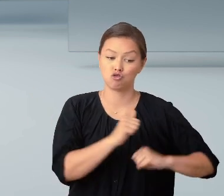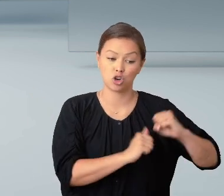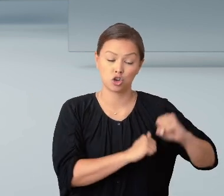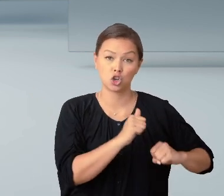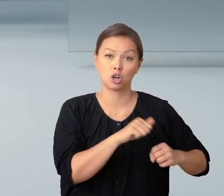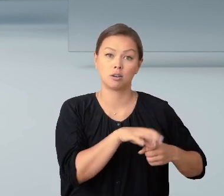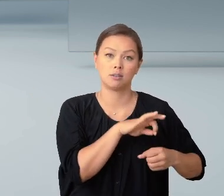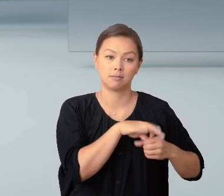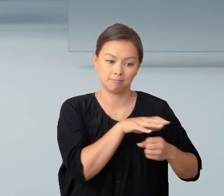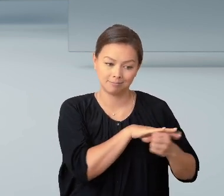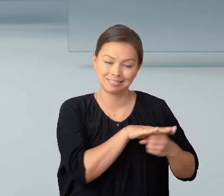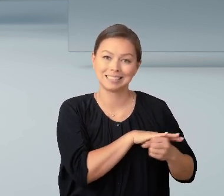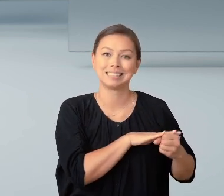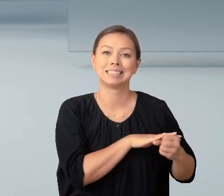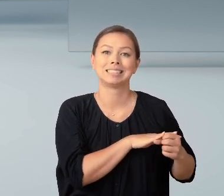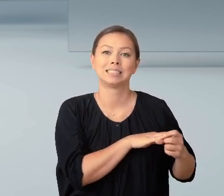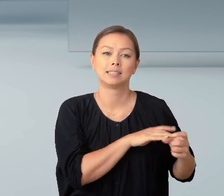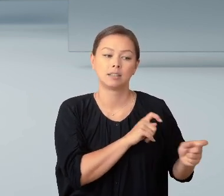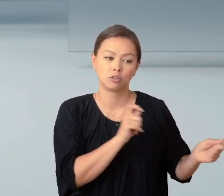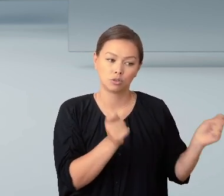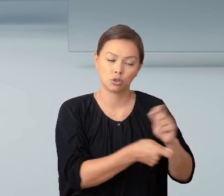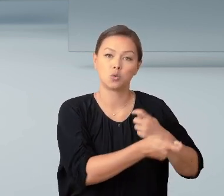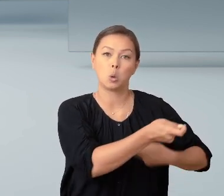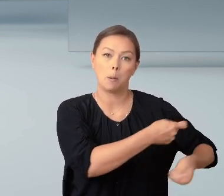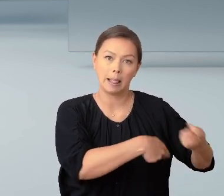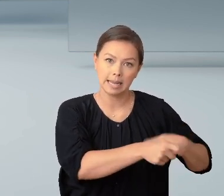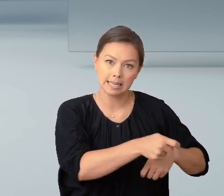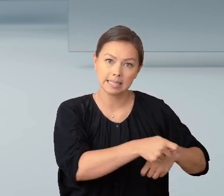of that, your dedicated resources that... Think about the real estate.